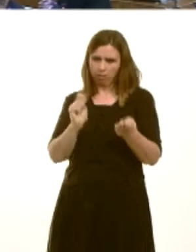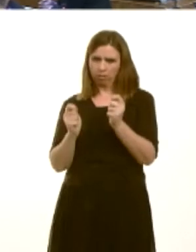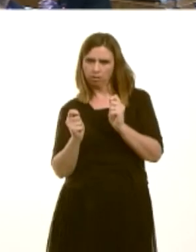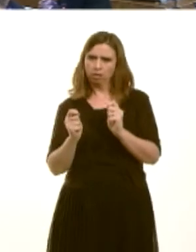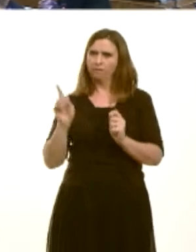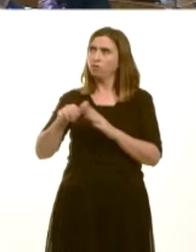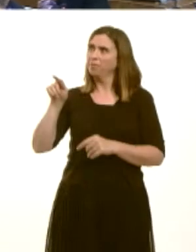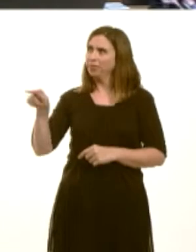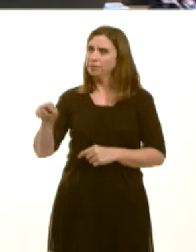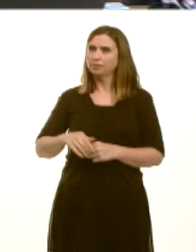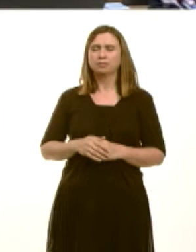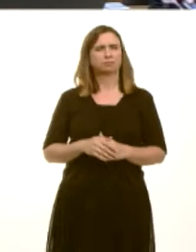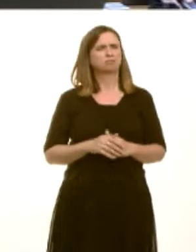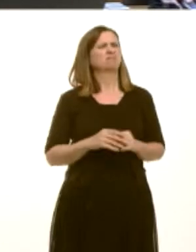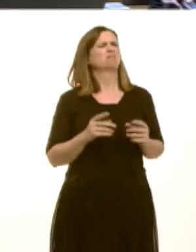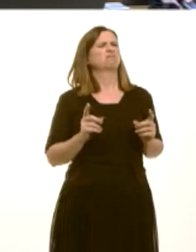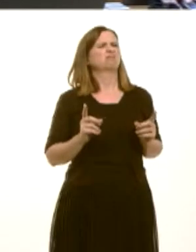what the result is, but there are two points I have to make to the leader of Plaid Cymru.